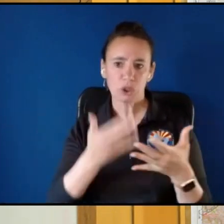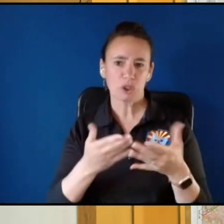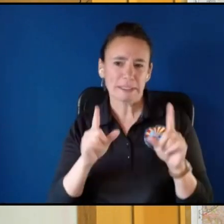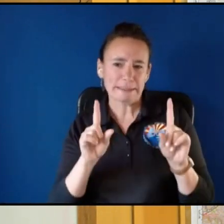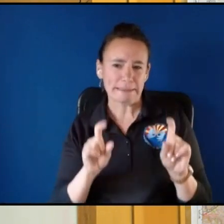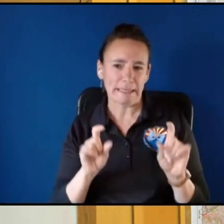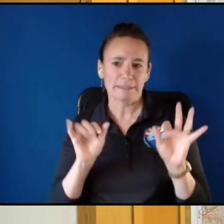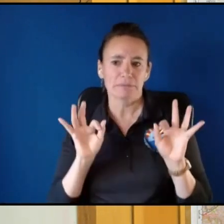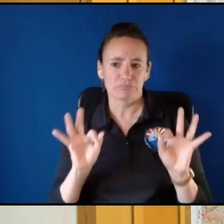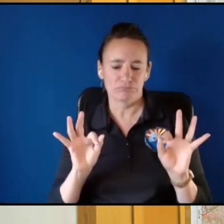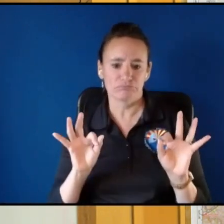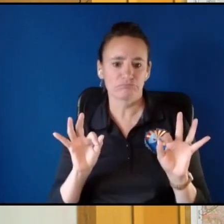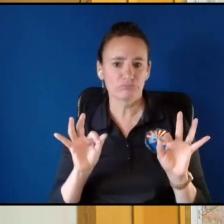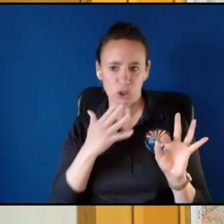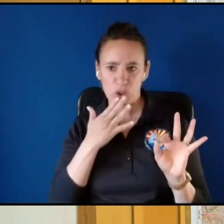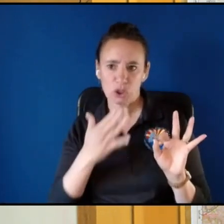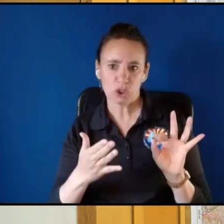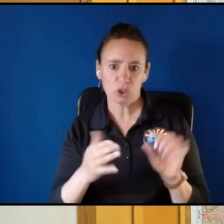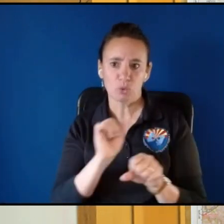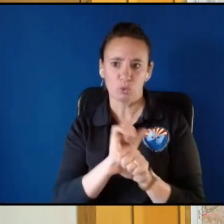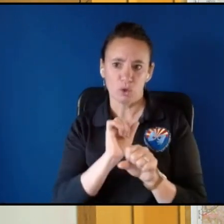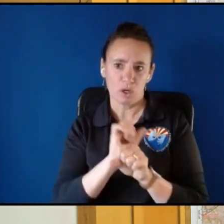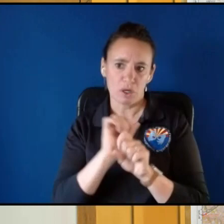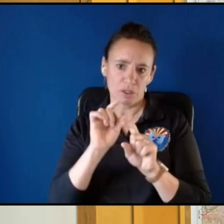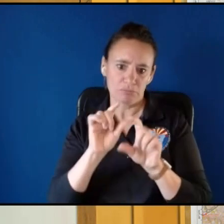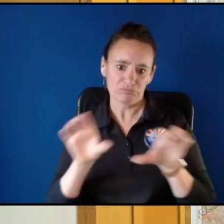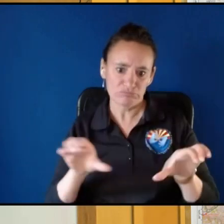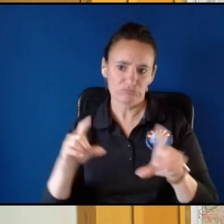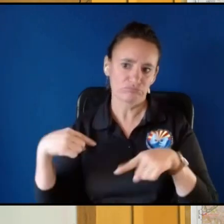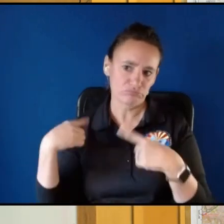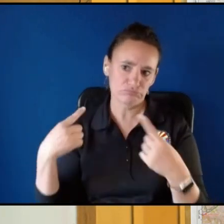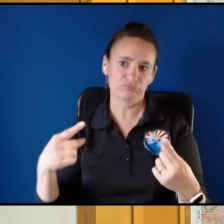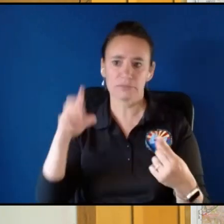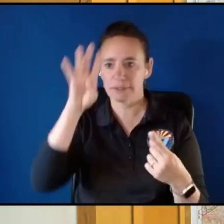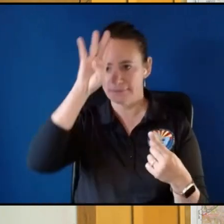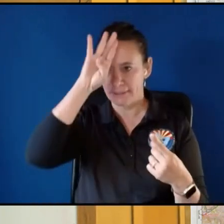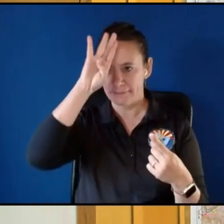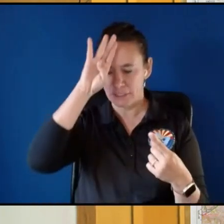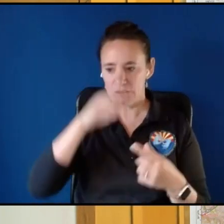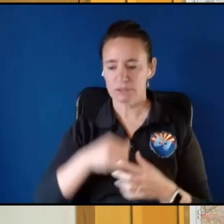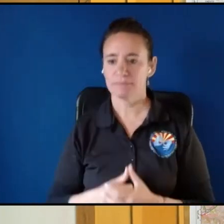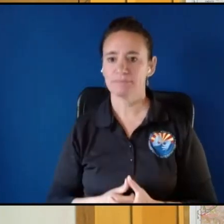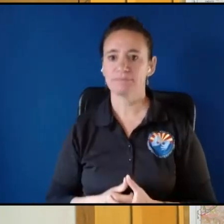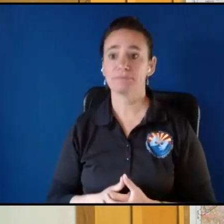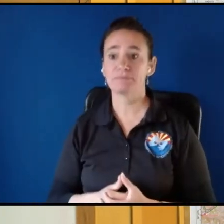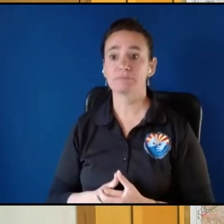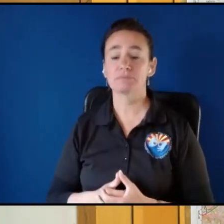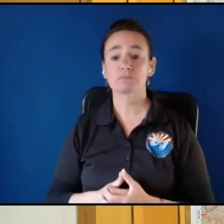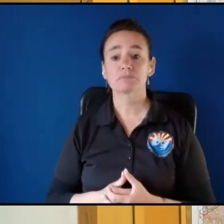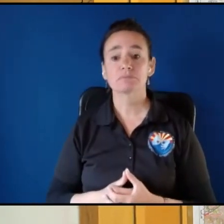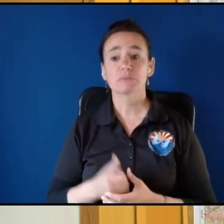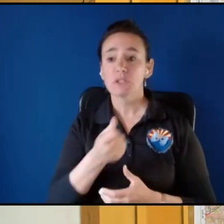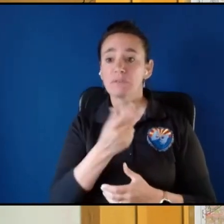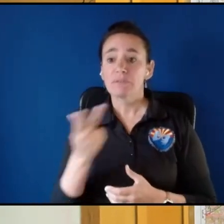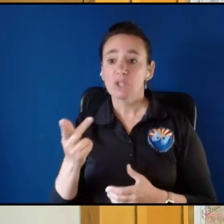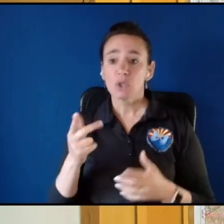solid work that's being done out there by the firefighters. So with that, there's a couple areas of concern I think, and of